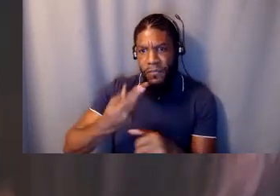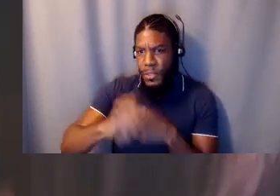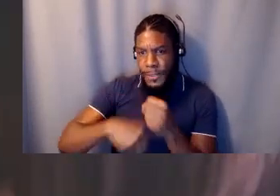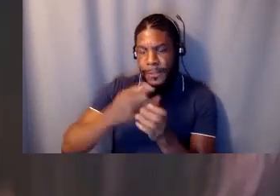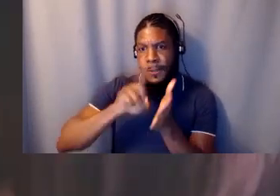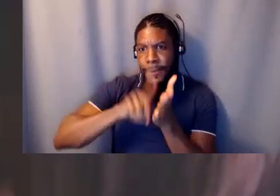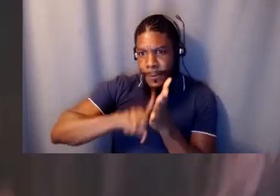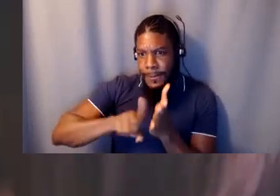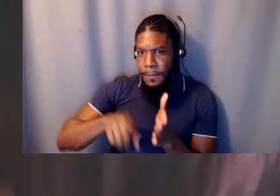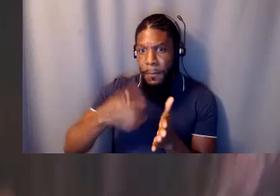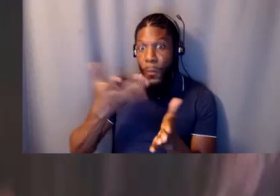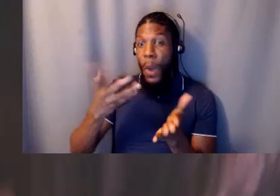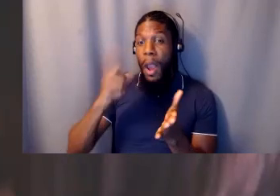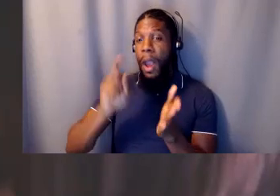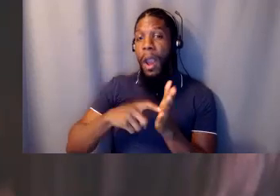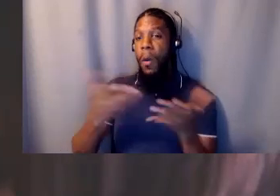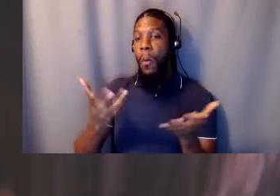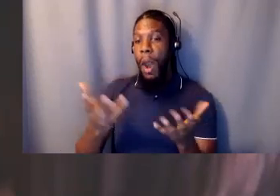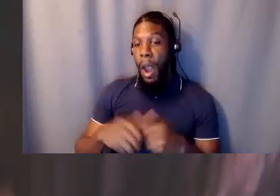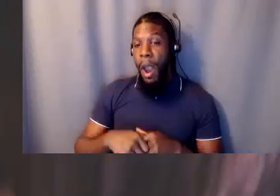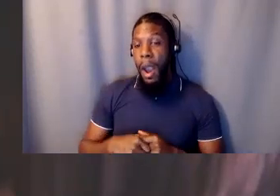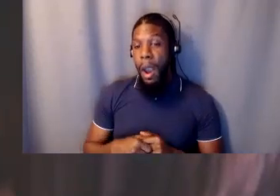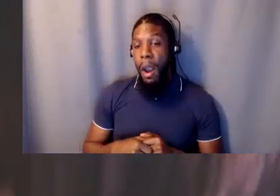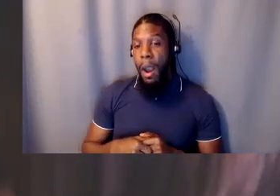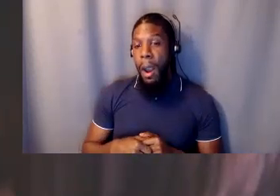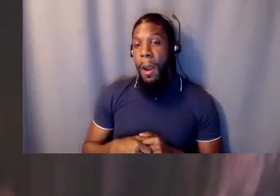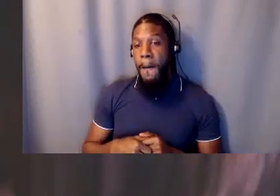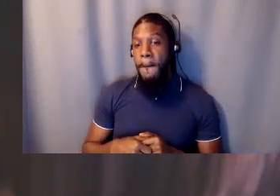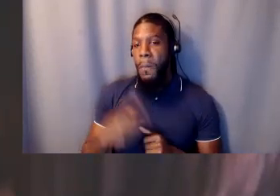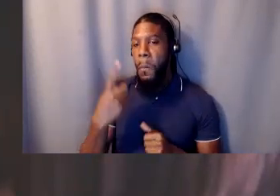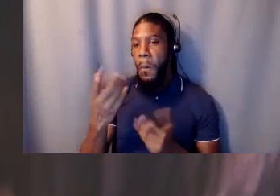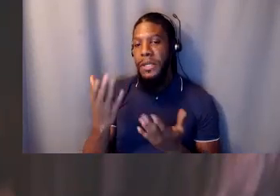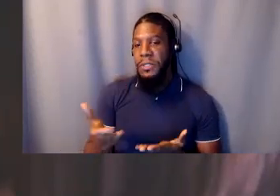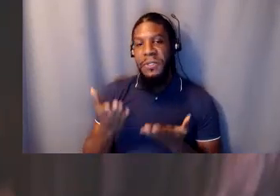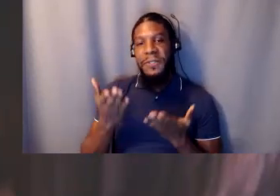is that one suggestion that comes out of many of these studies